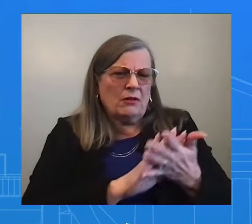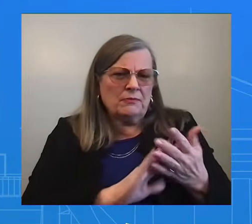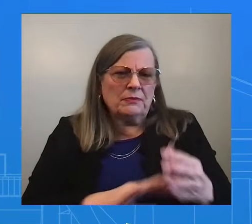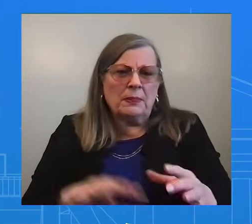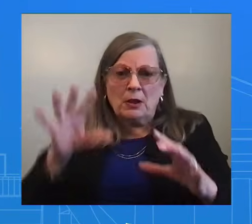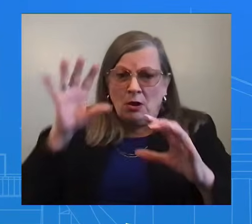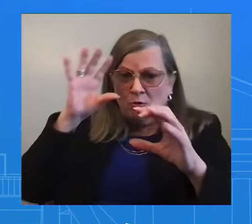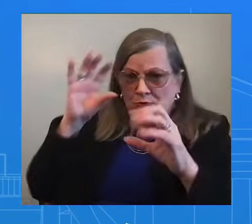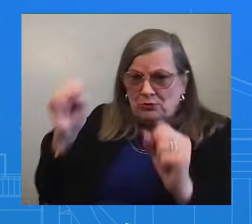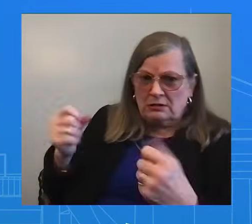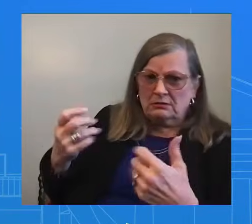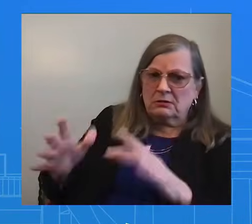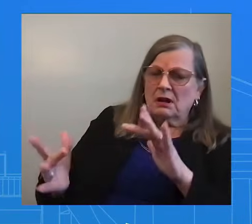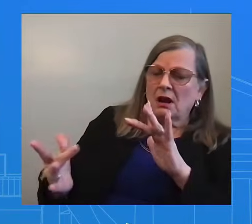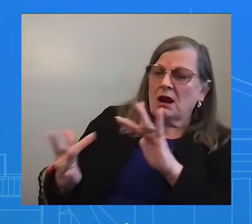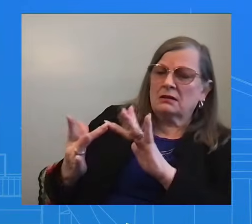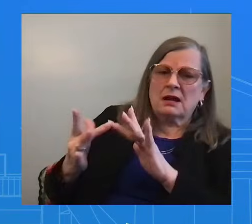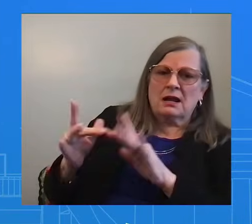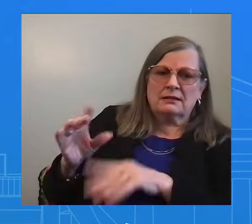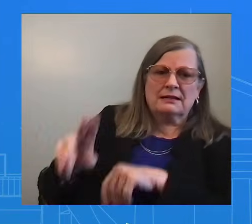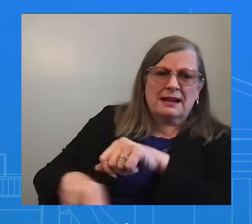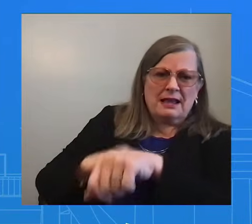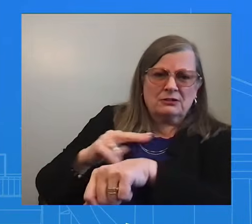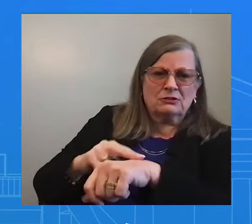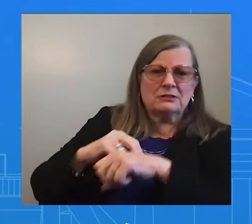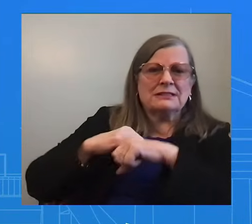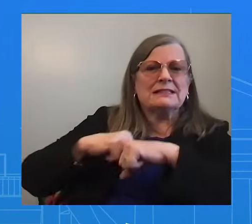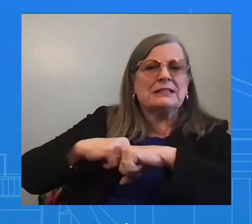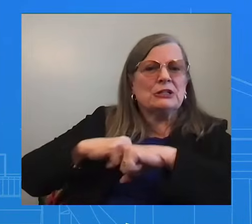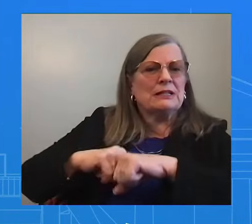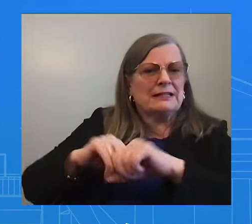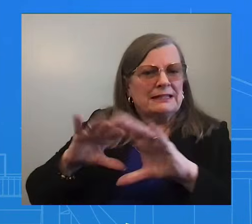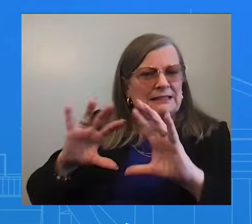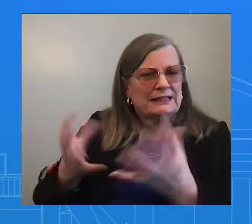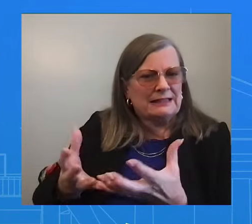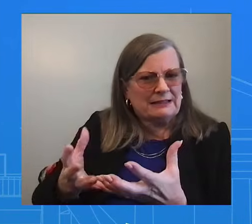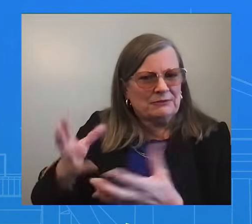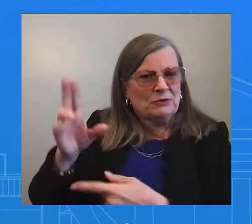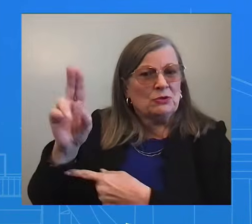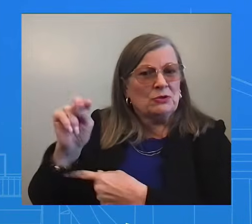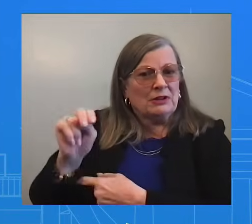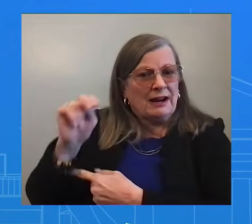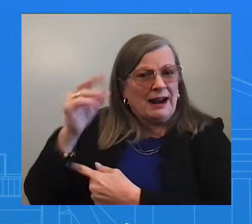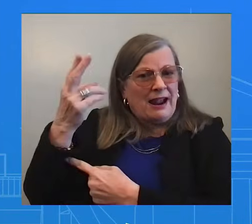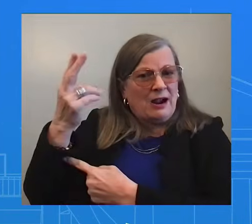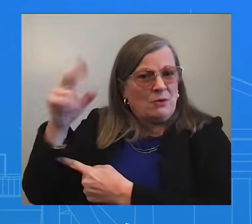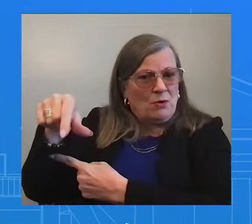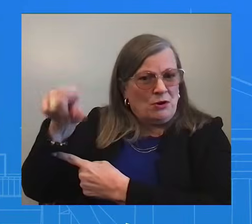including our team at U.N. headquarters, about how they're -- how they're doing this, how we're approaching this. Ms. Jean-Pierre: Okay. Last question. Go ahead.